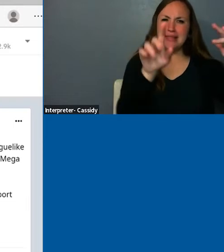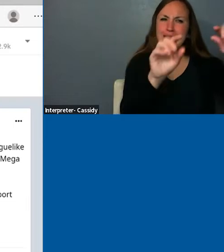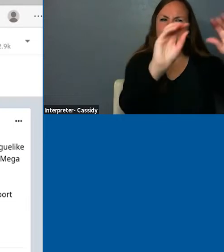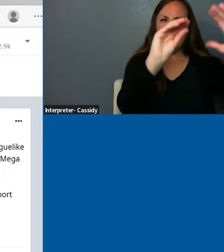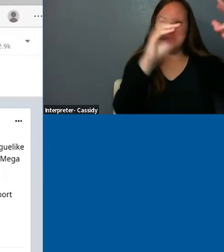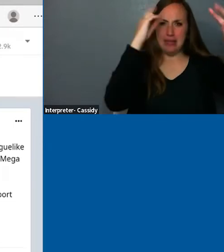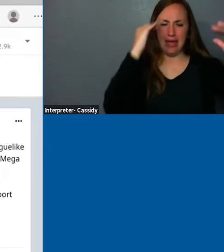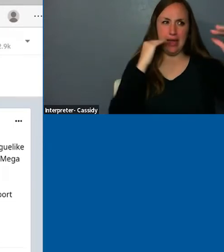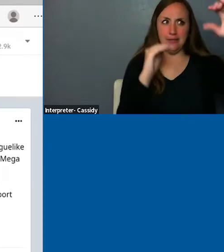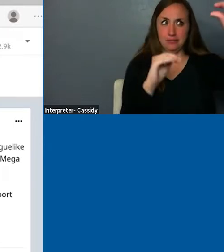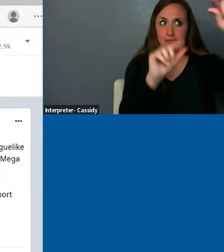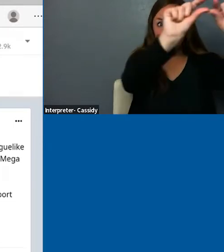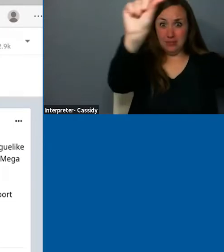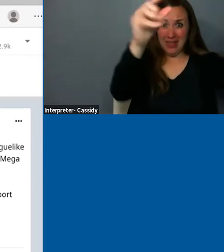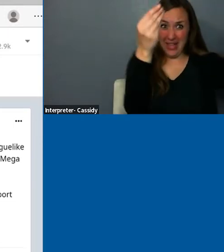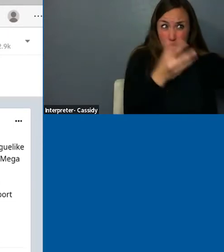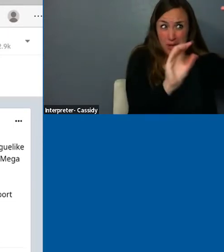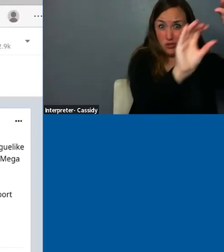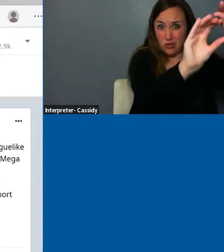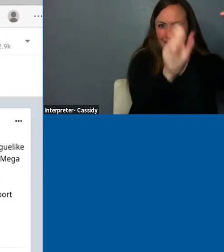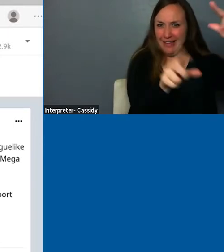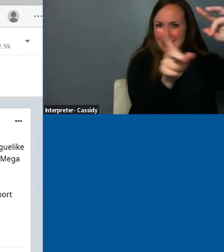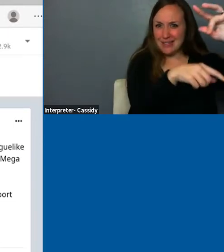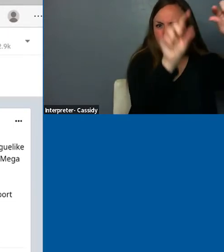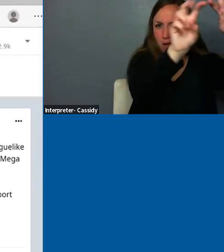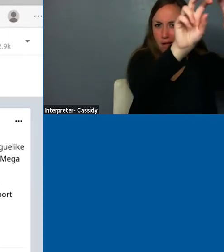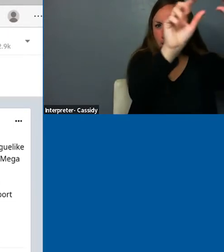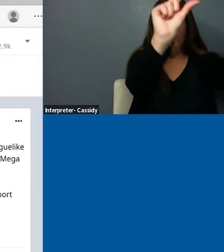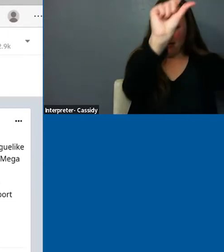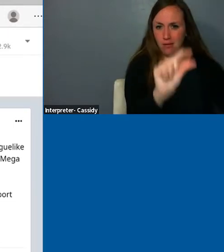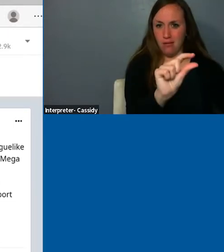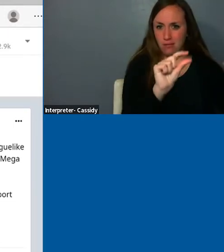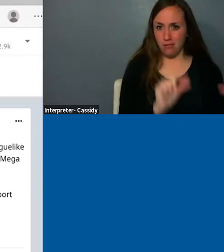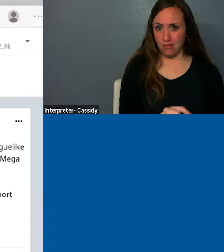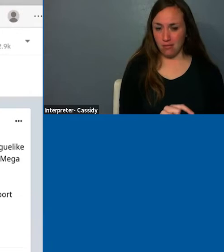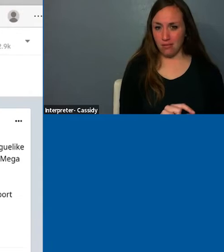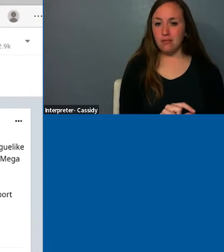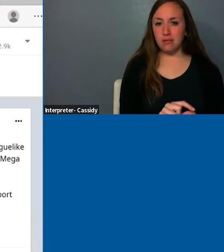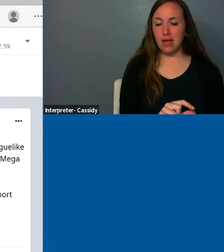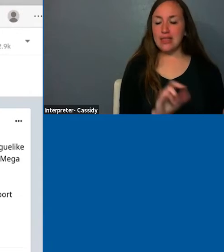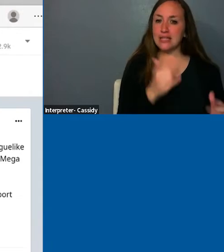and this allows me to get a really good overview of what is currently trending in this community